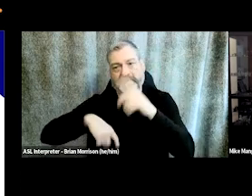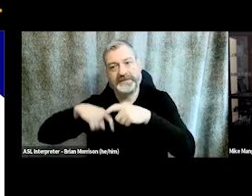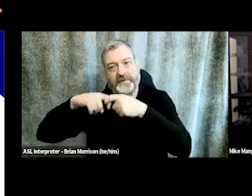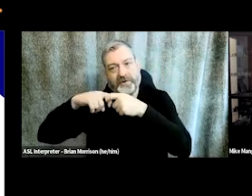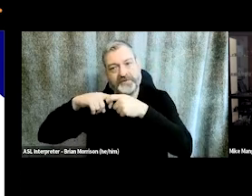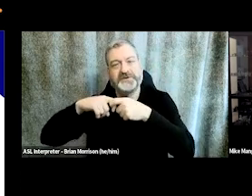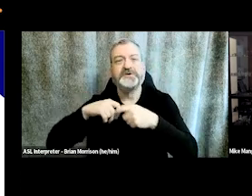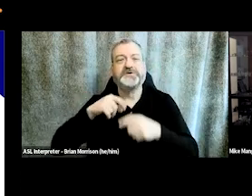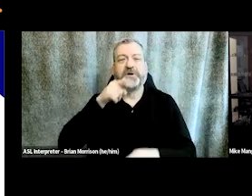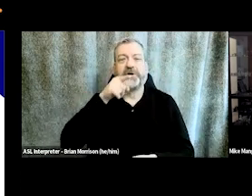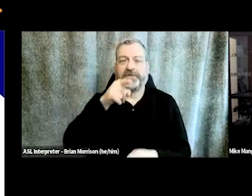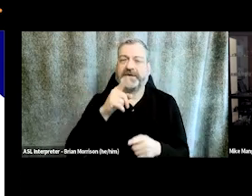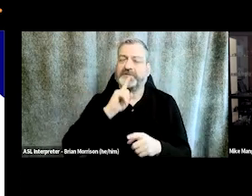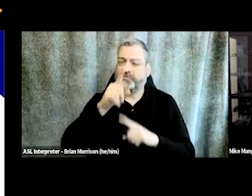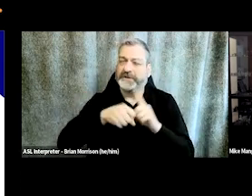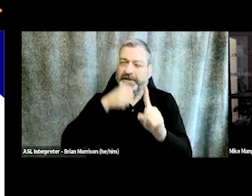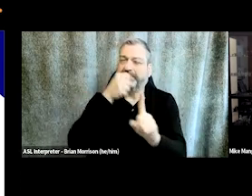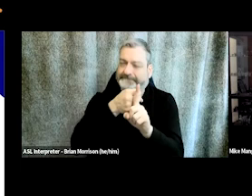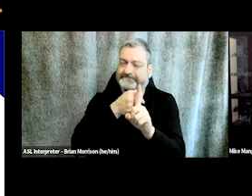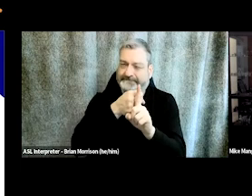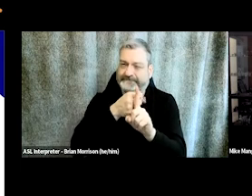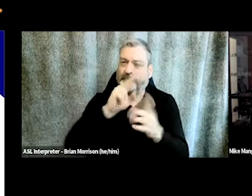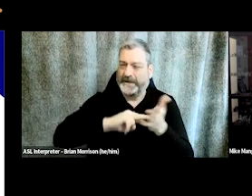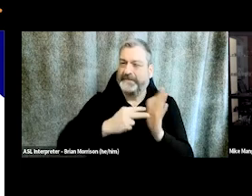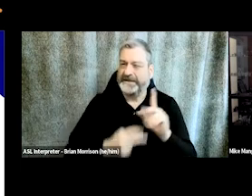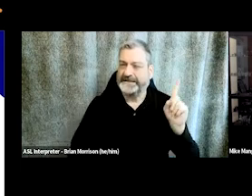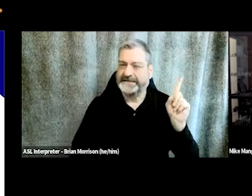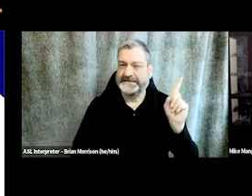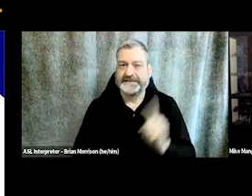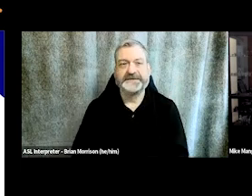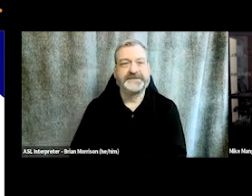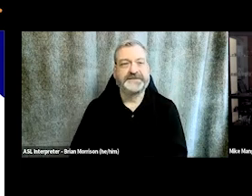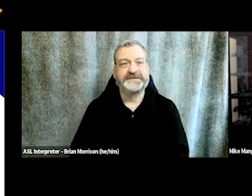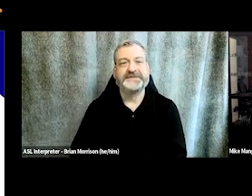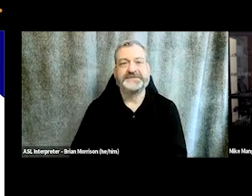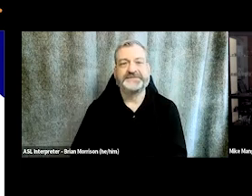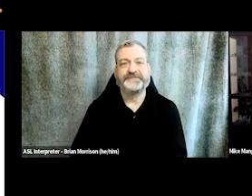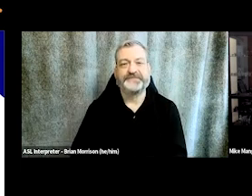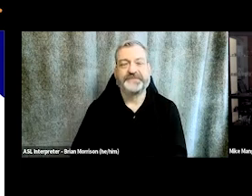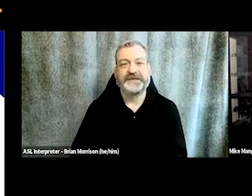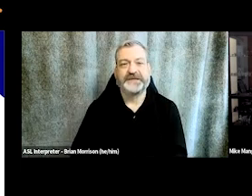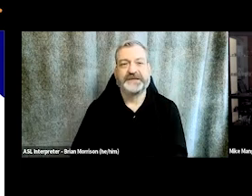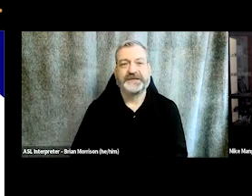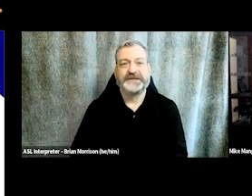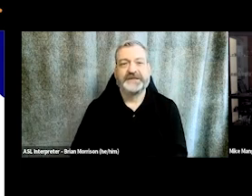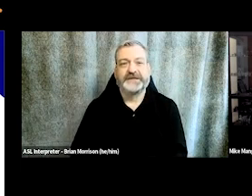something digitally accessible and why we do it. So this is largely lifted, by the way,